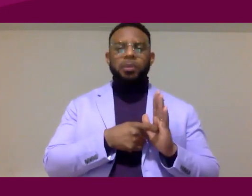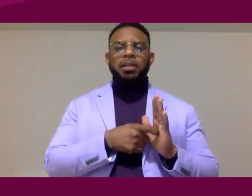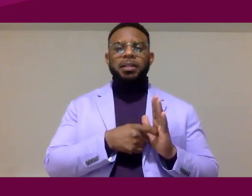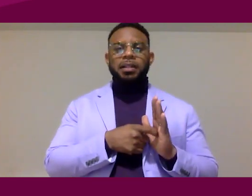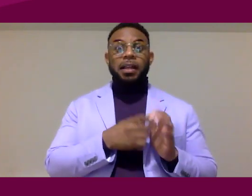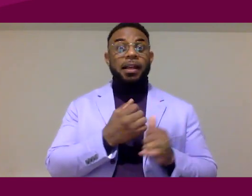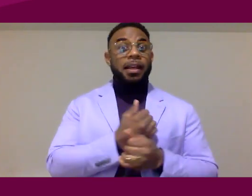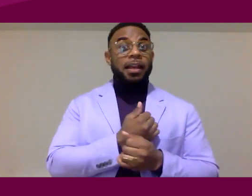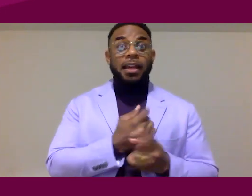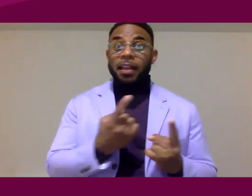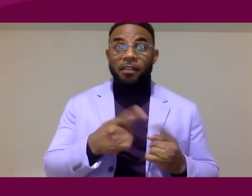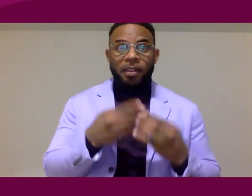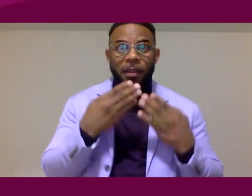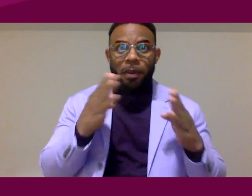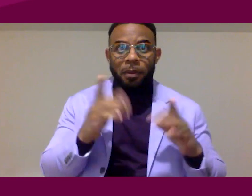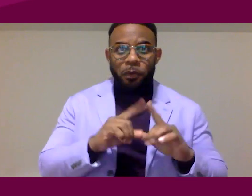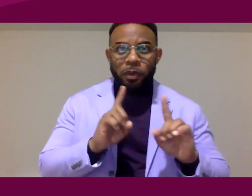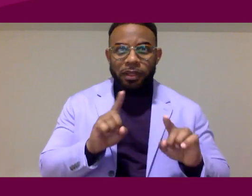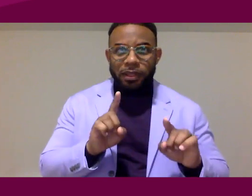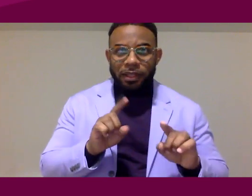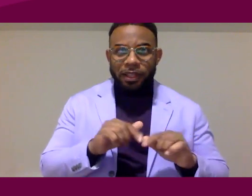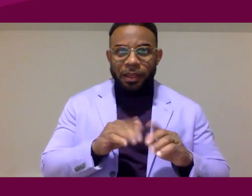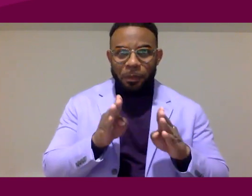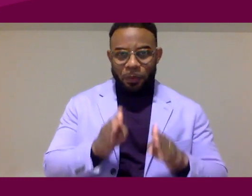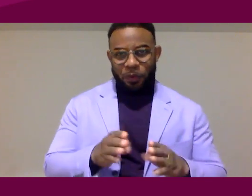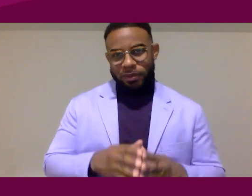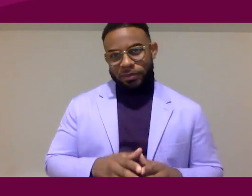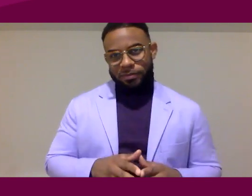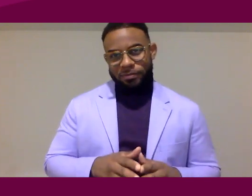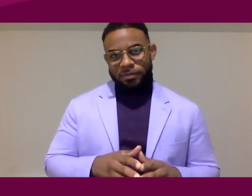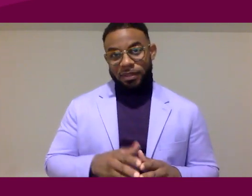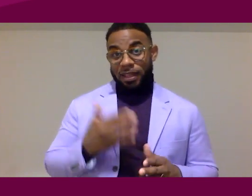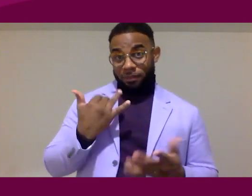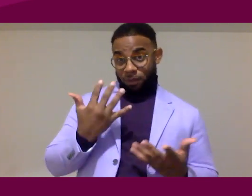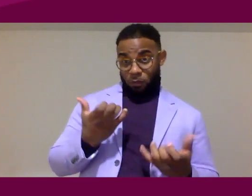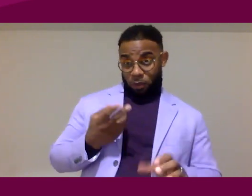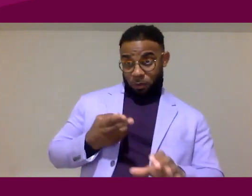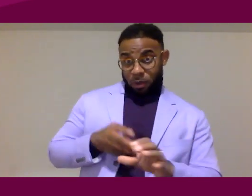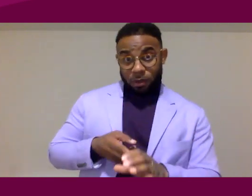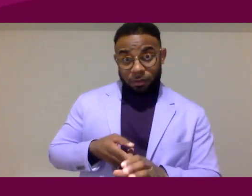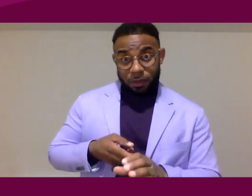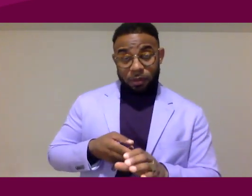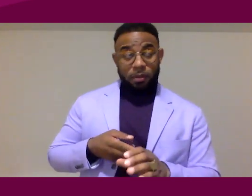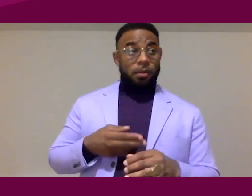everybody in the public to attend in person if they wanted to participate.